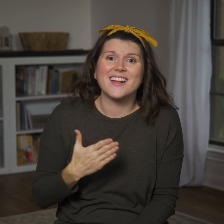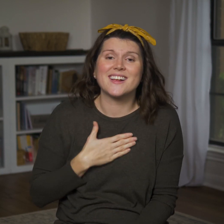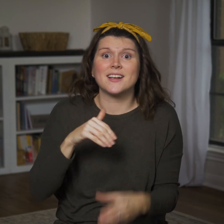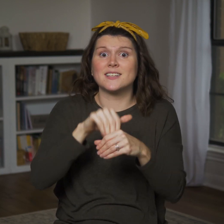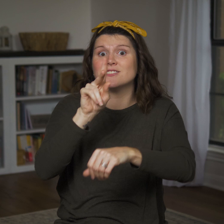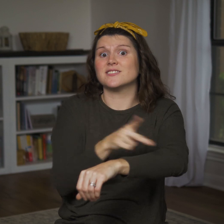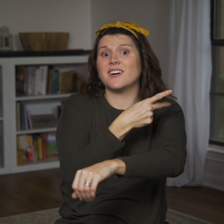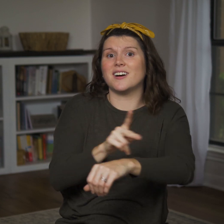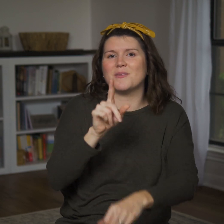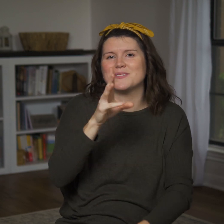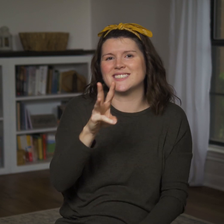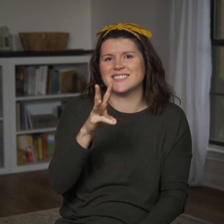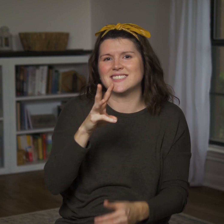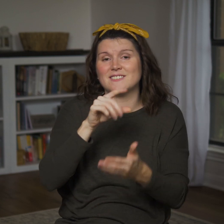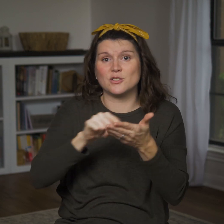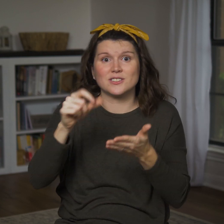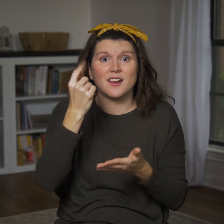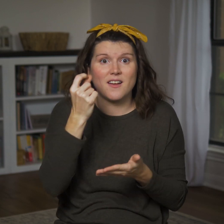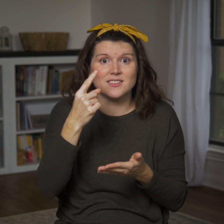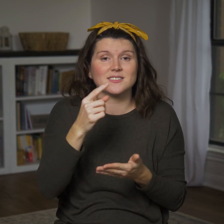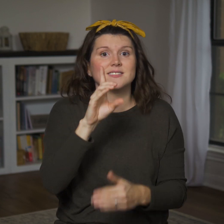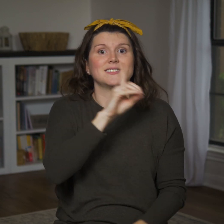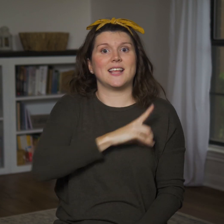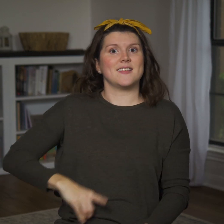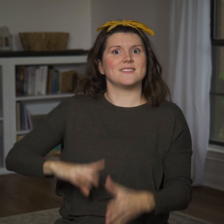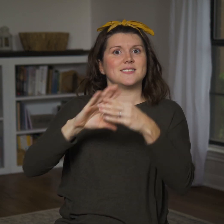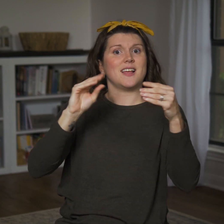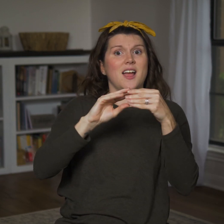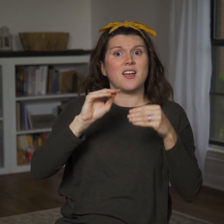In Psalm 16:11 David says,